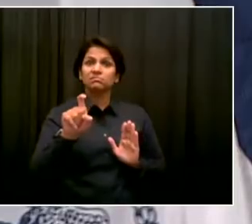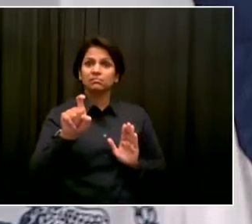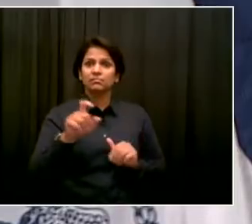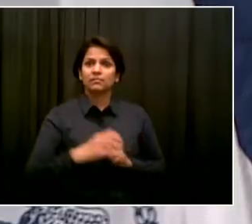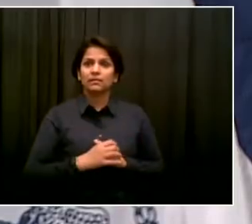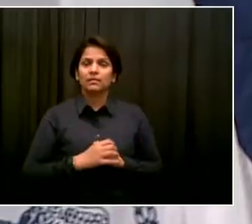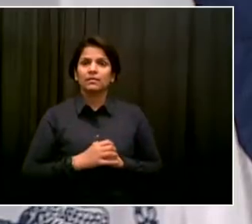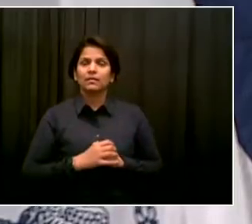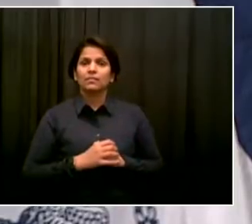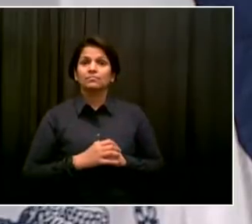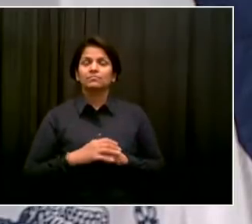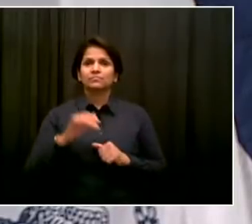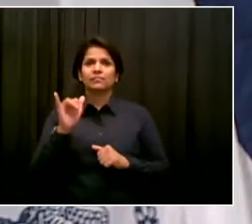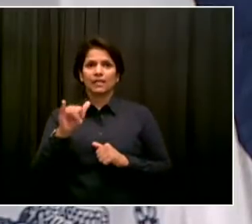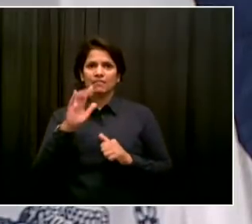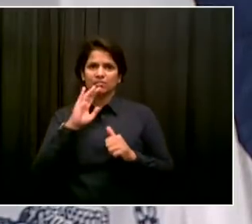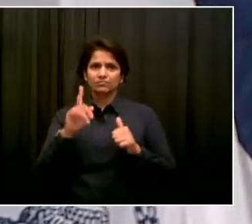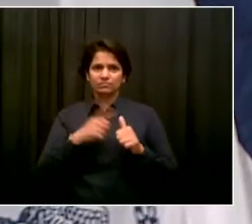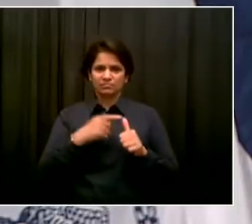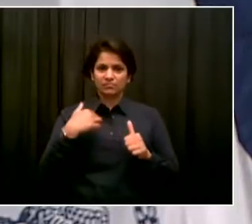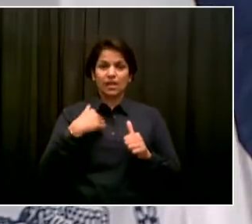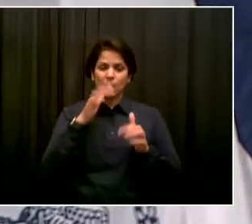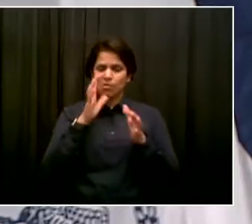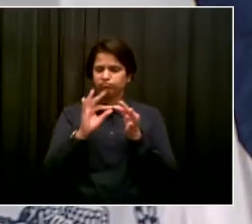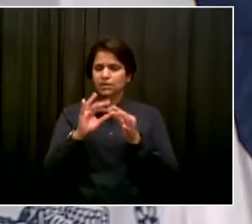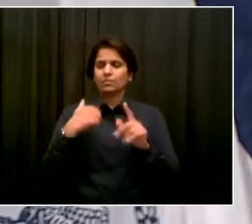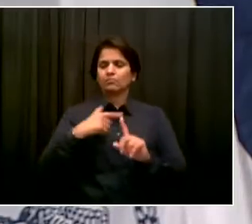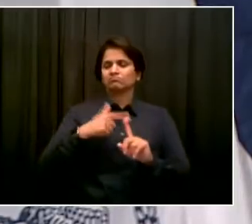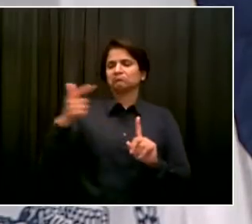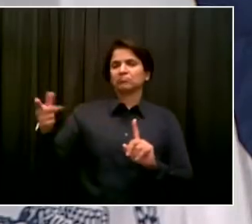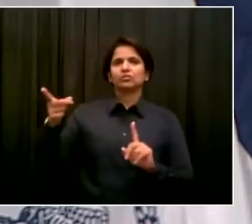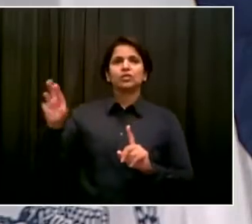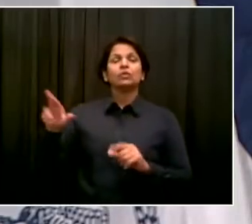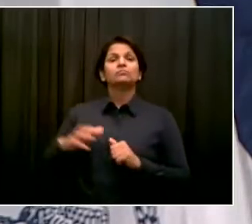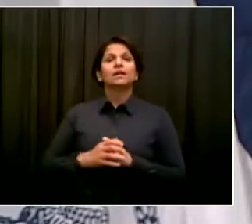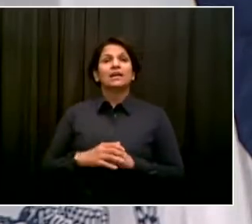SUMMARY, JAMES AND THEN WE'LL